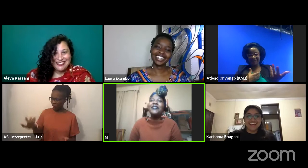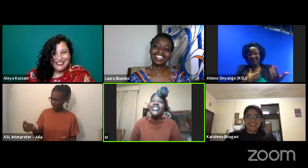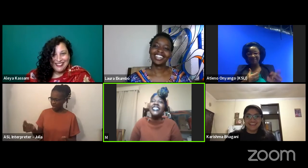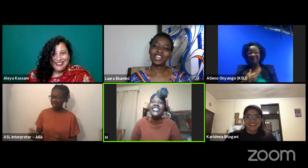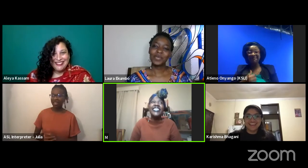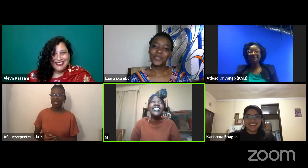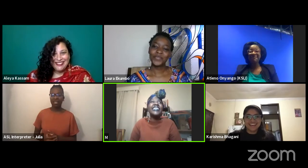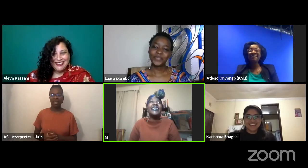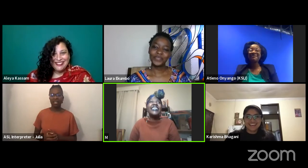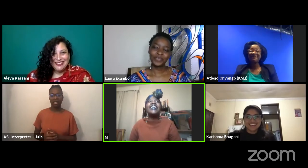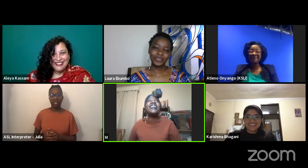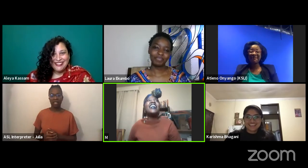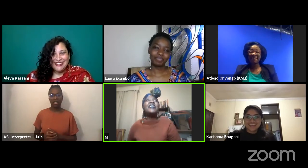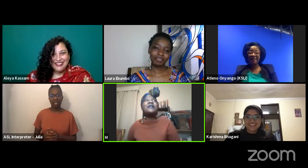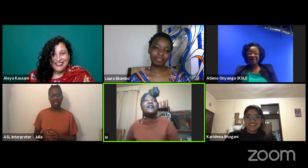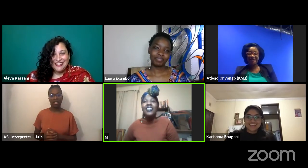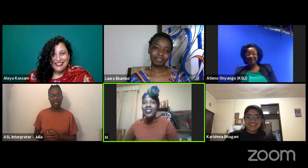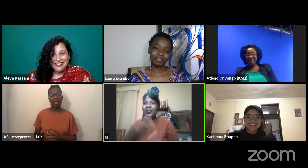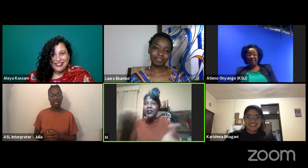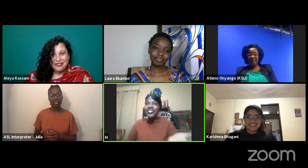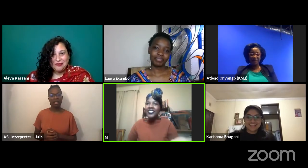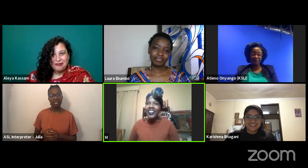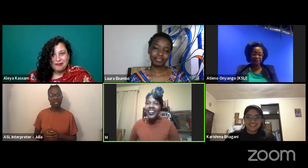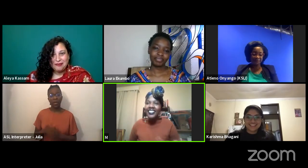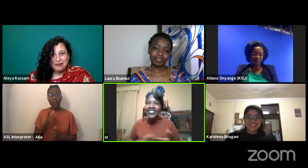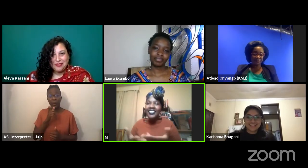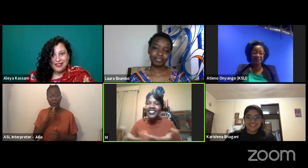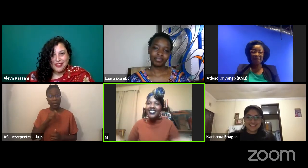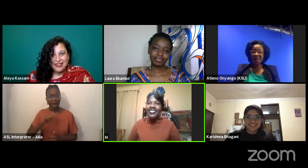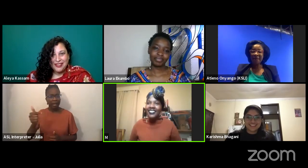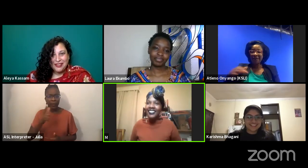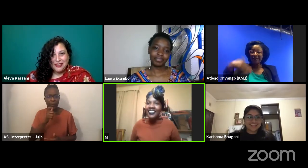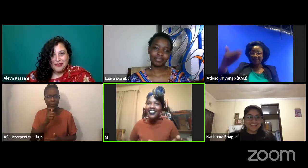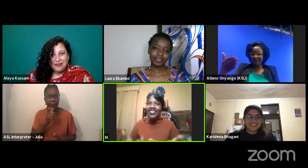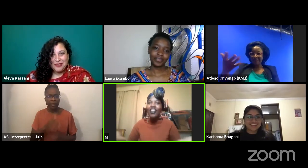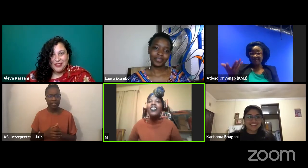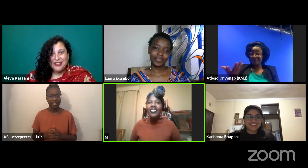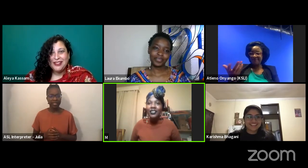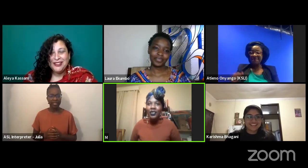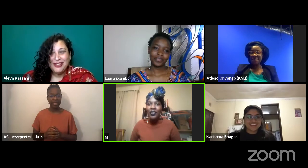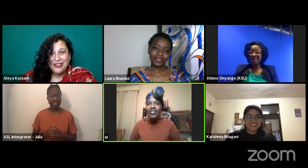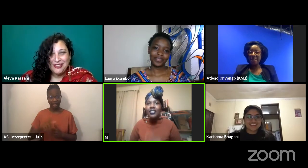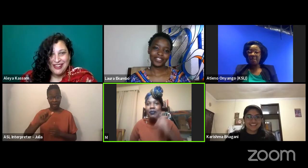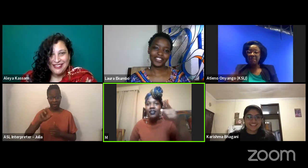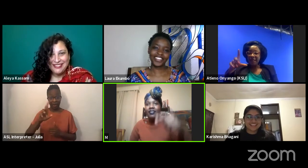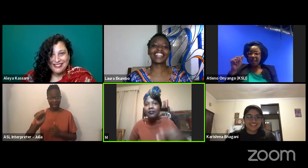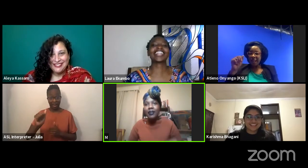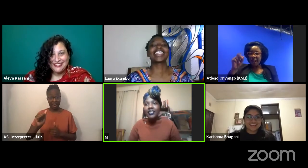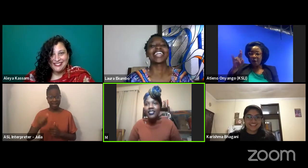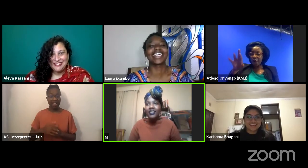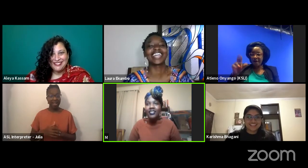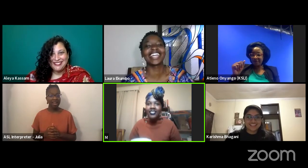but who wants to go next? Laura 'cause you threw at me, back to you.